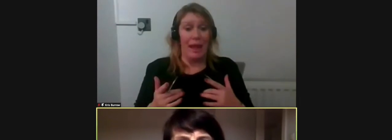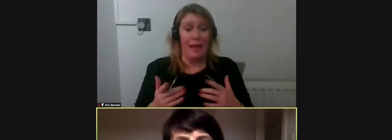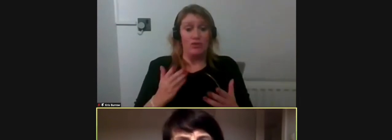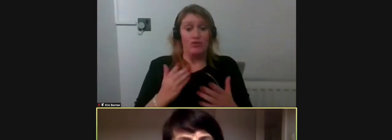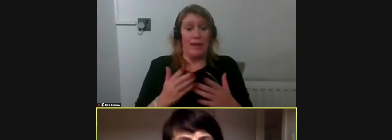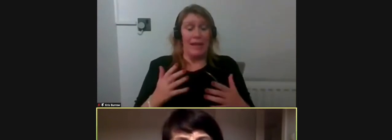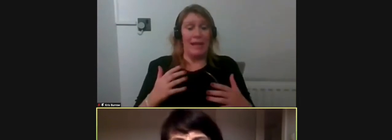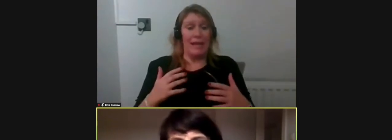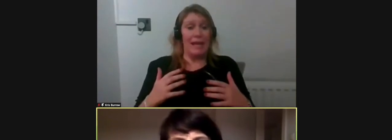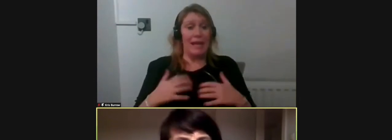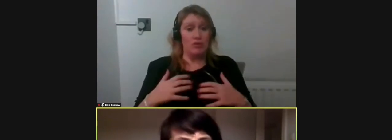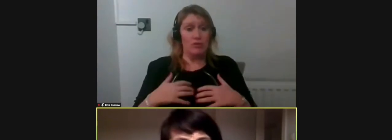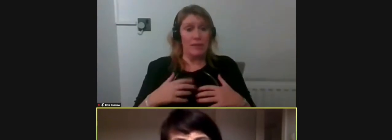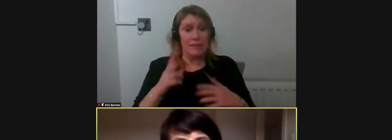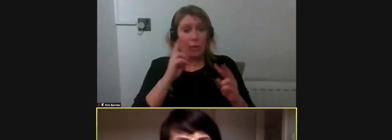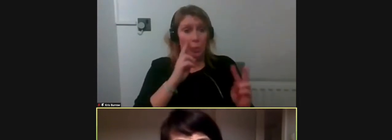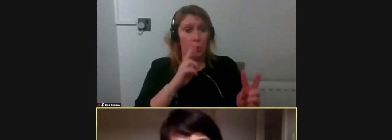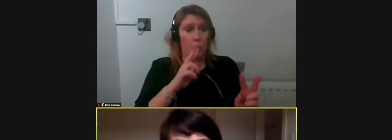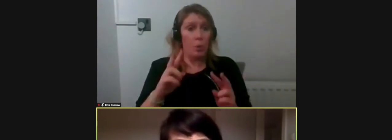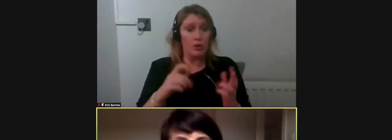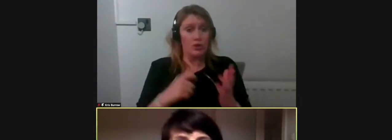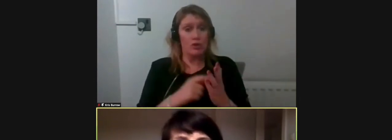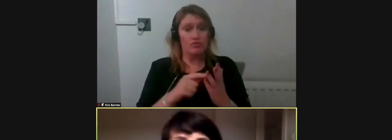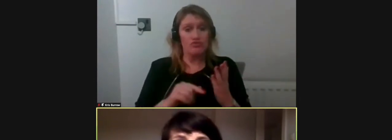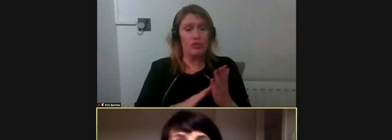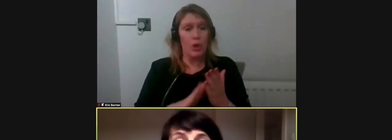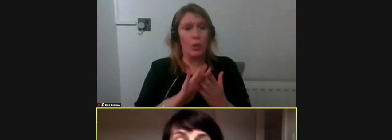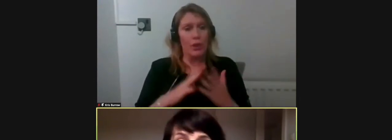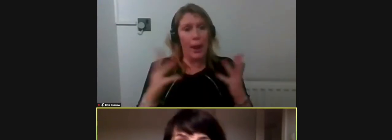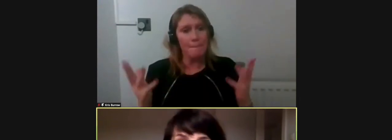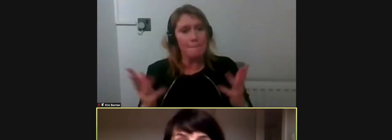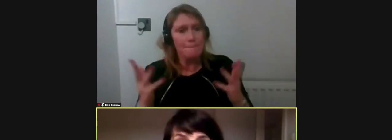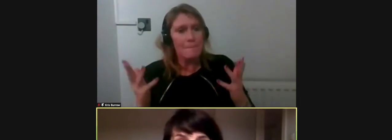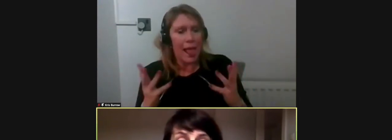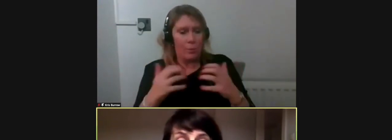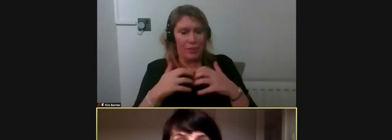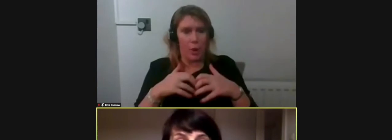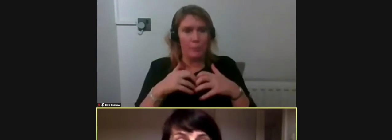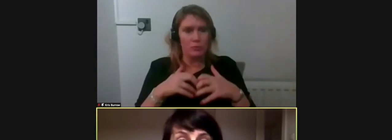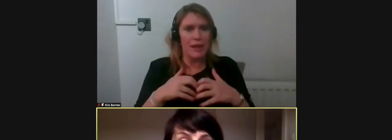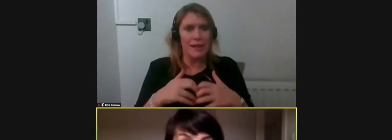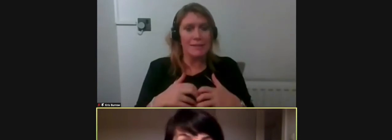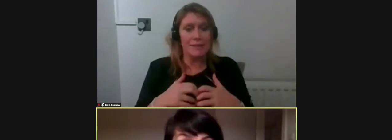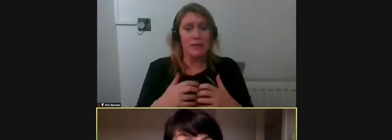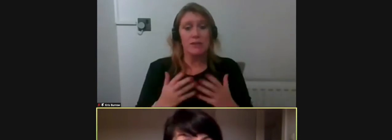watching Ruth playing with these kinds of objects. So, where we are at now is, we